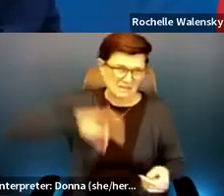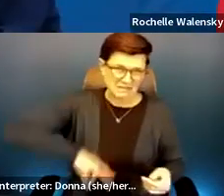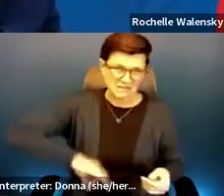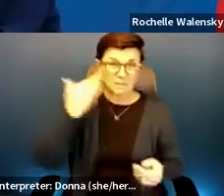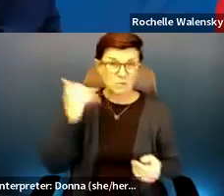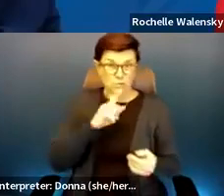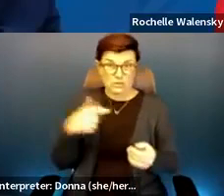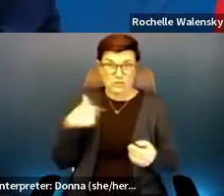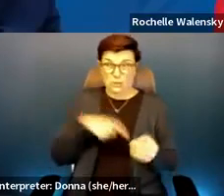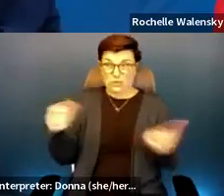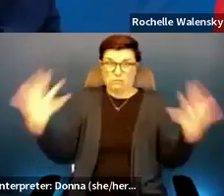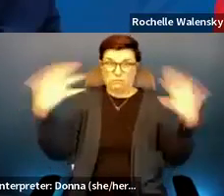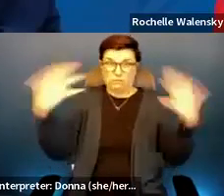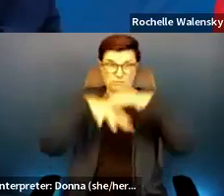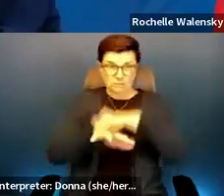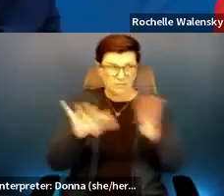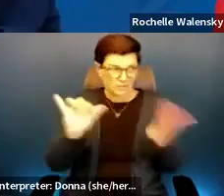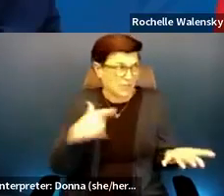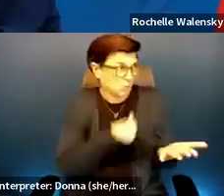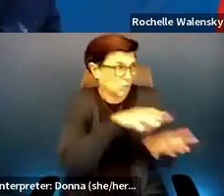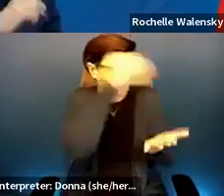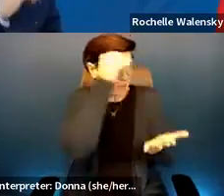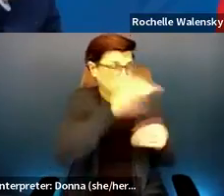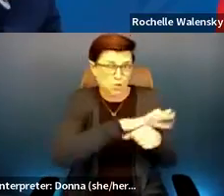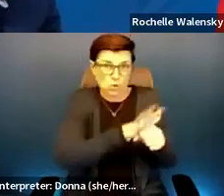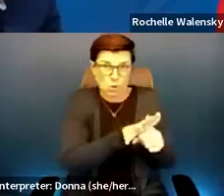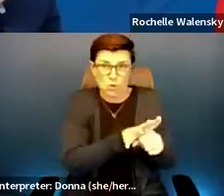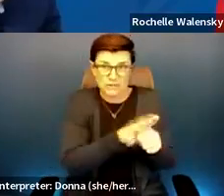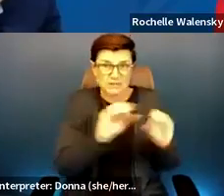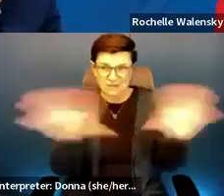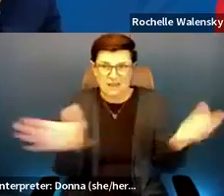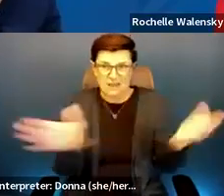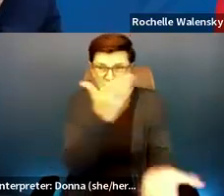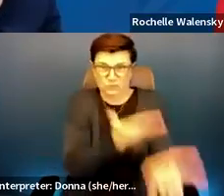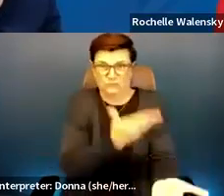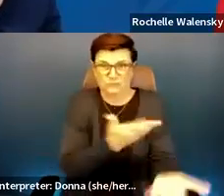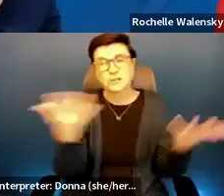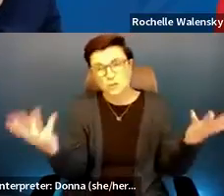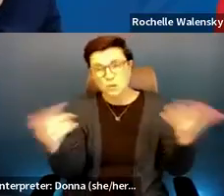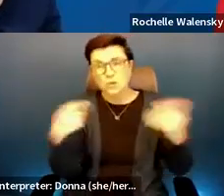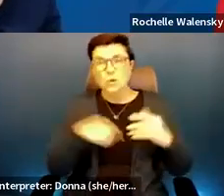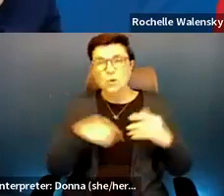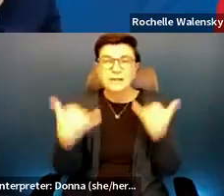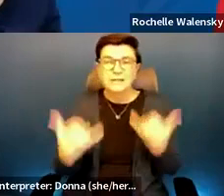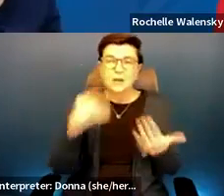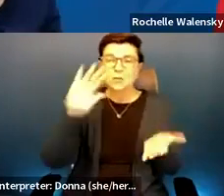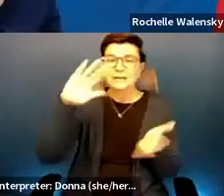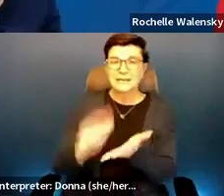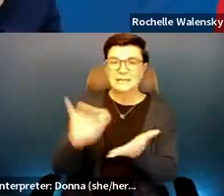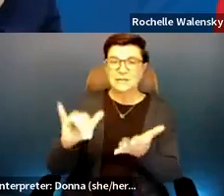And if anything, COVID showed us that in spades. So we are moving away from that structure of communities of practice.